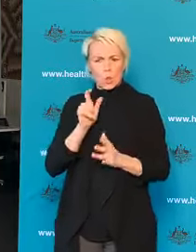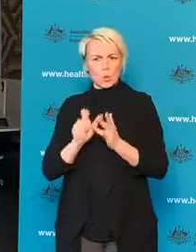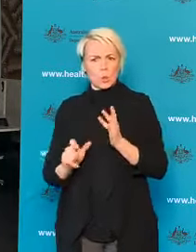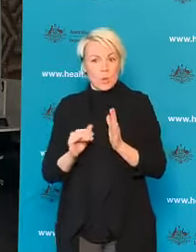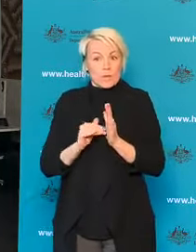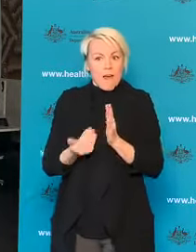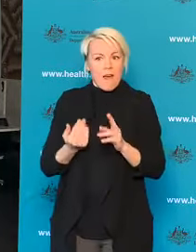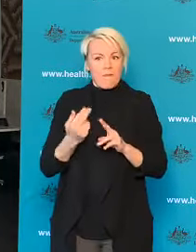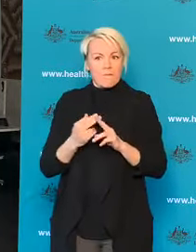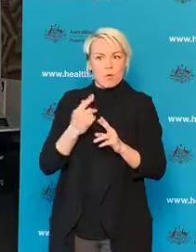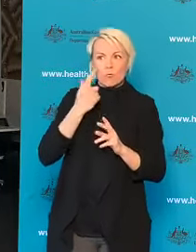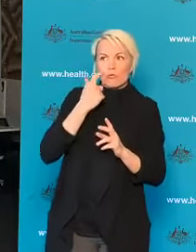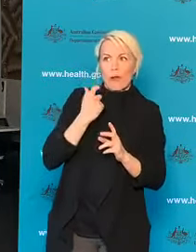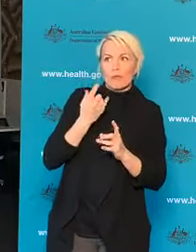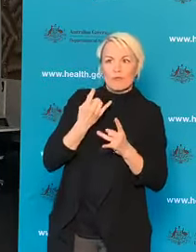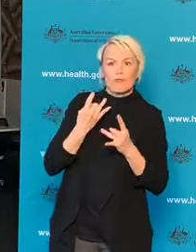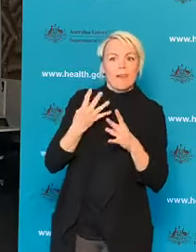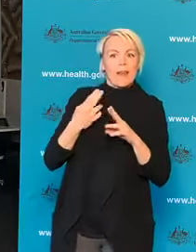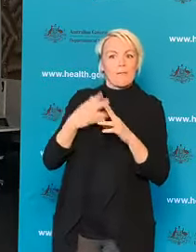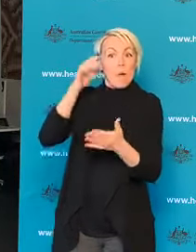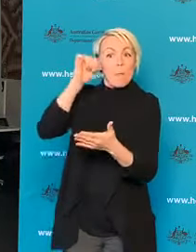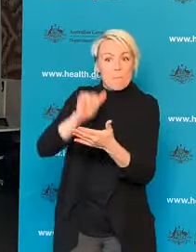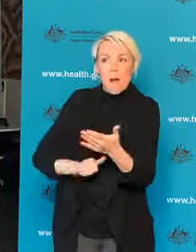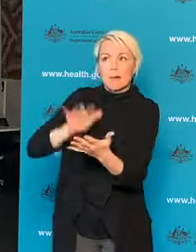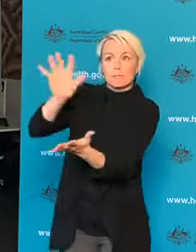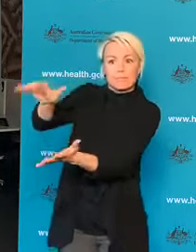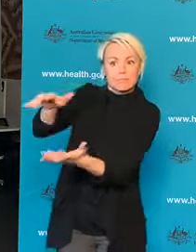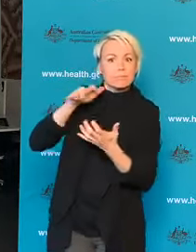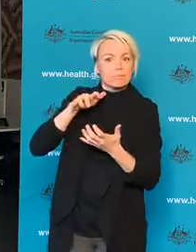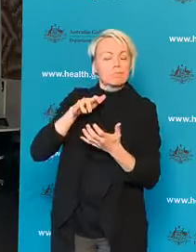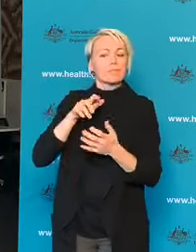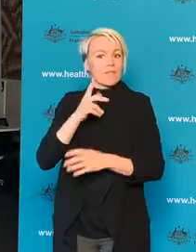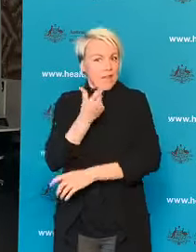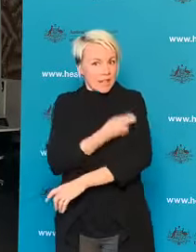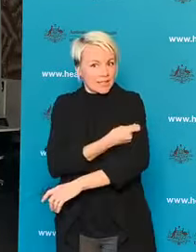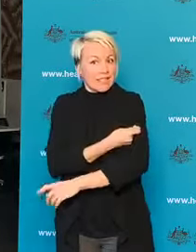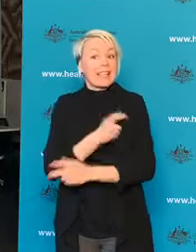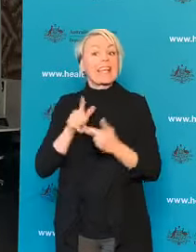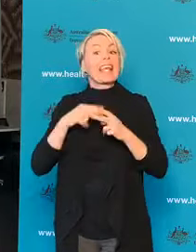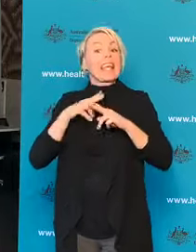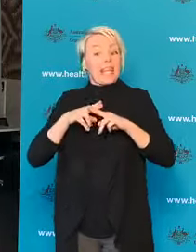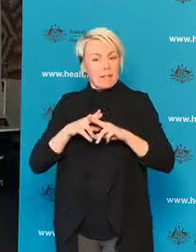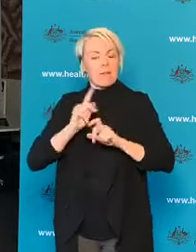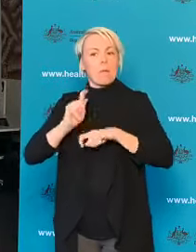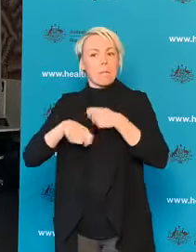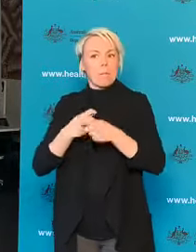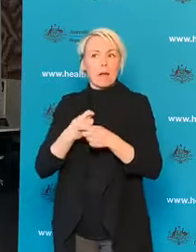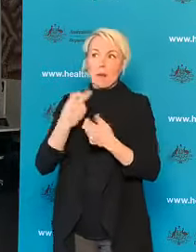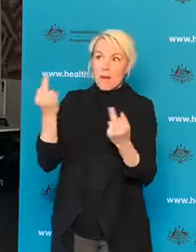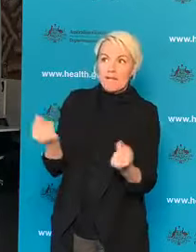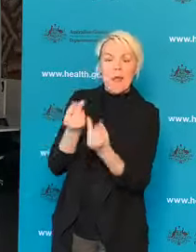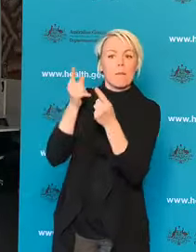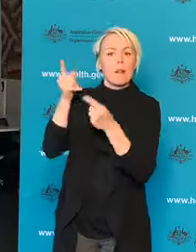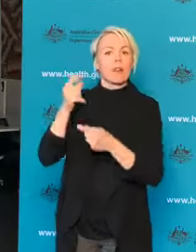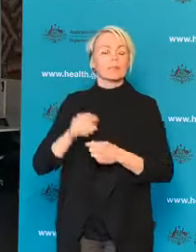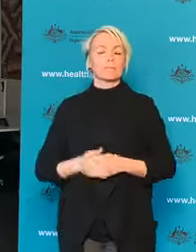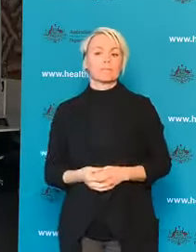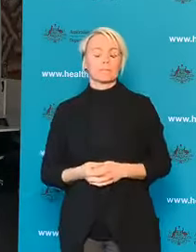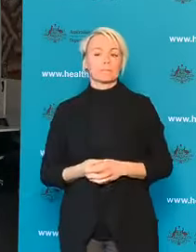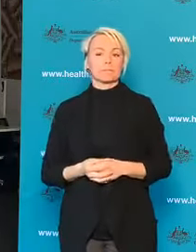vaccine if and when it is available, like are we or can we make deals at